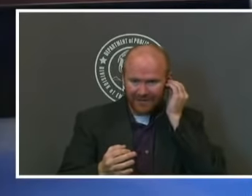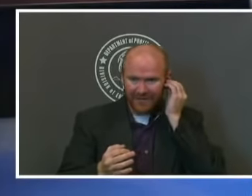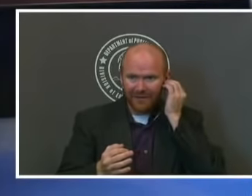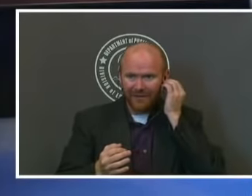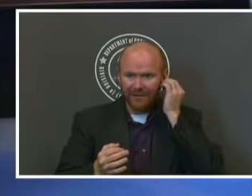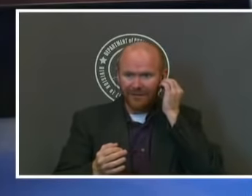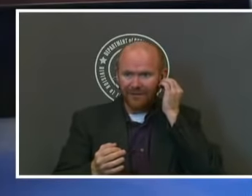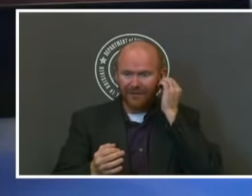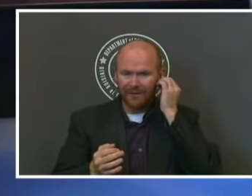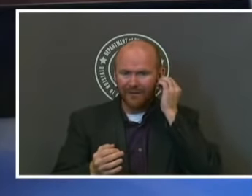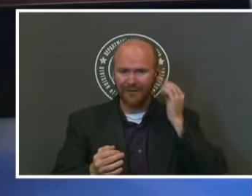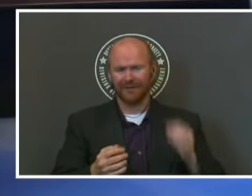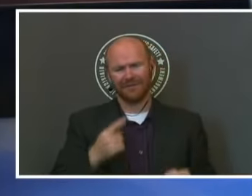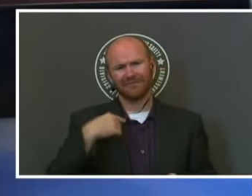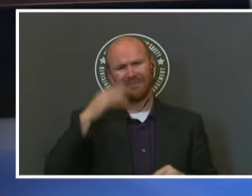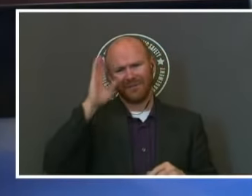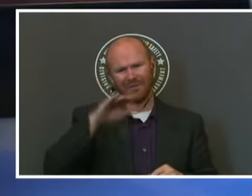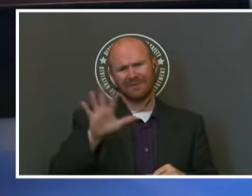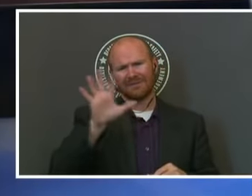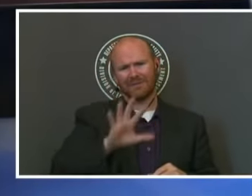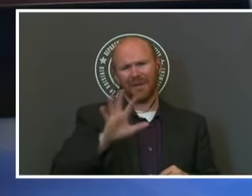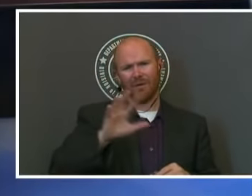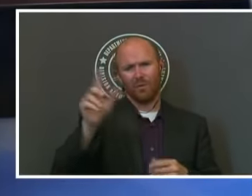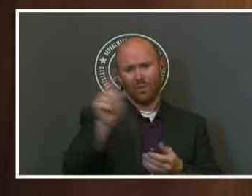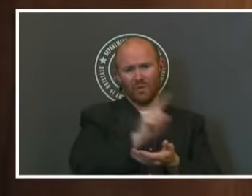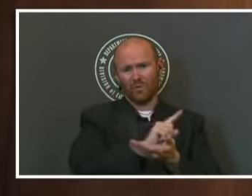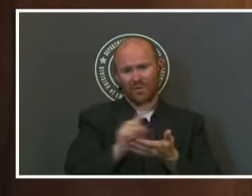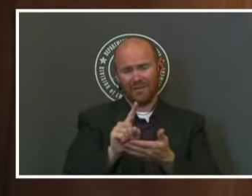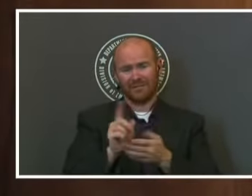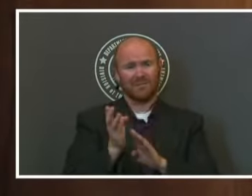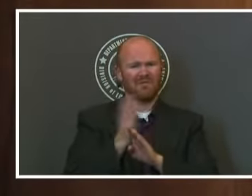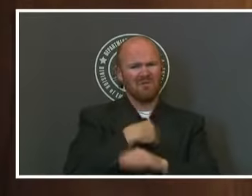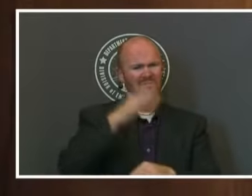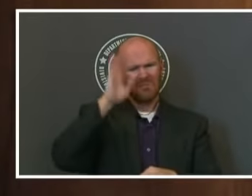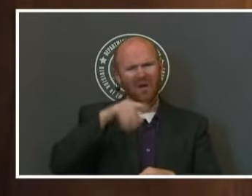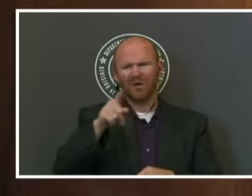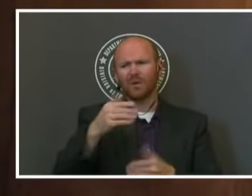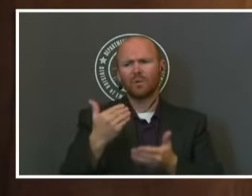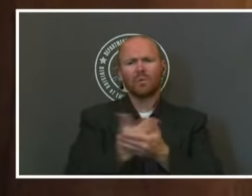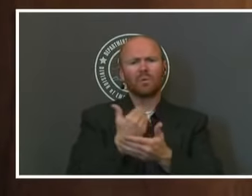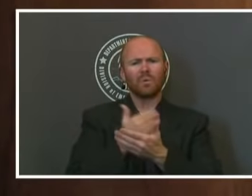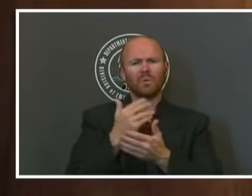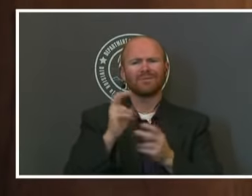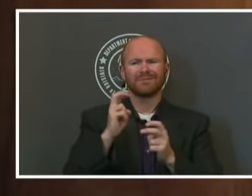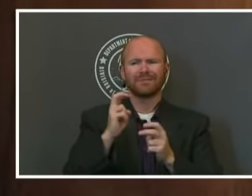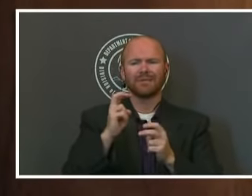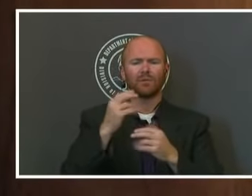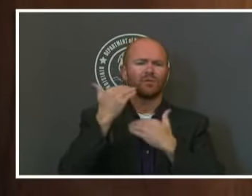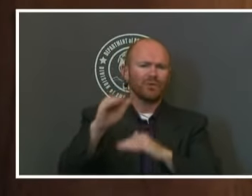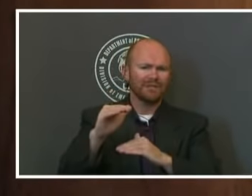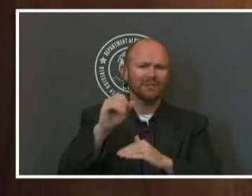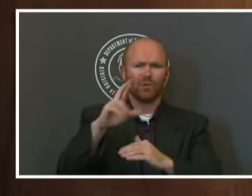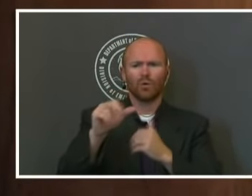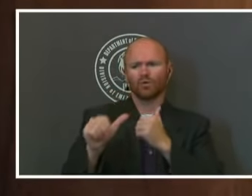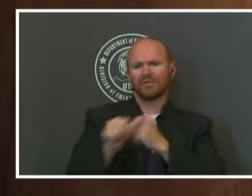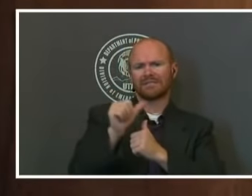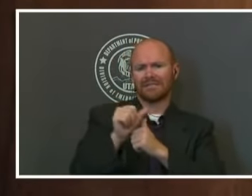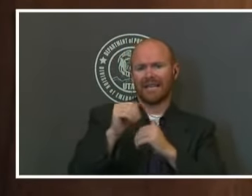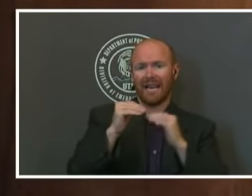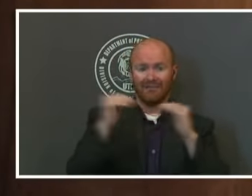another week before we know about those new restrictions and risk risk levels that have been